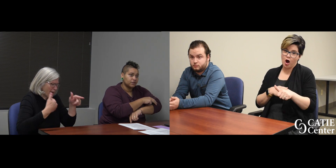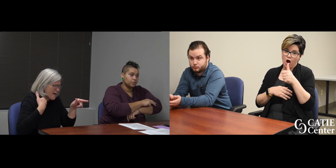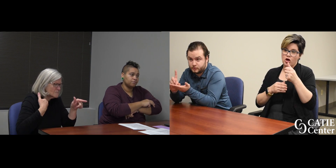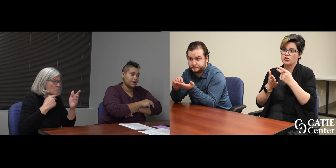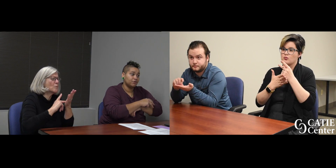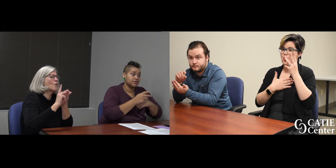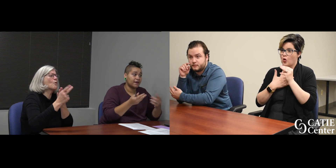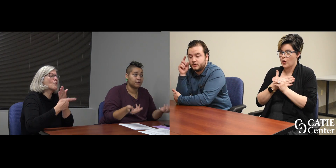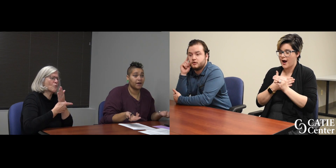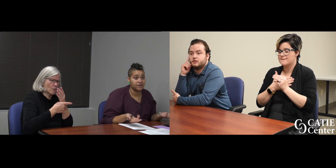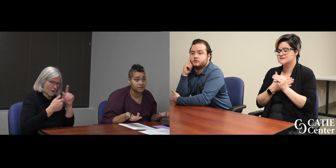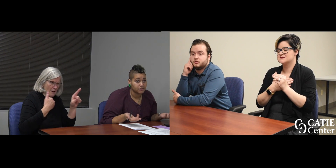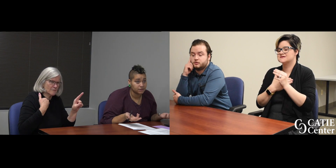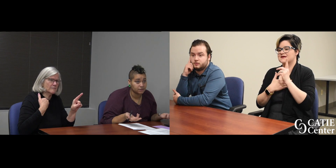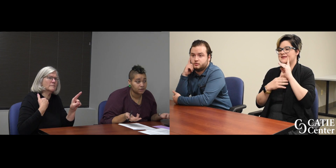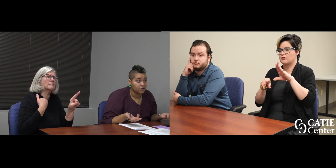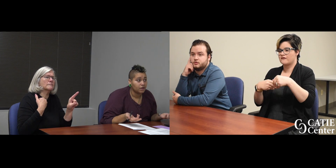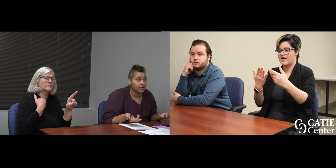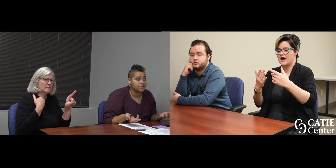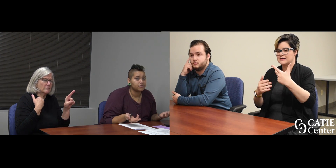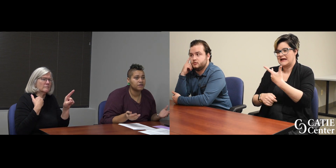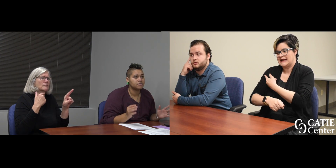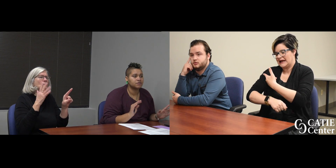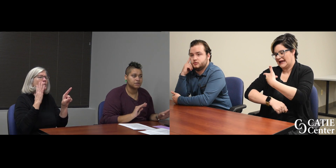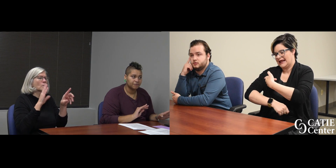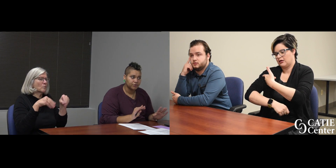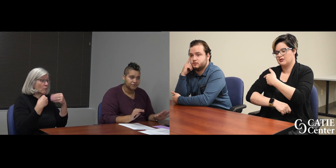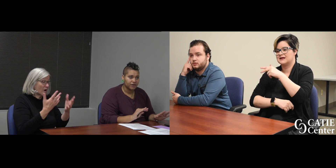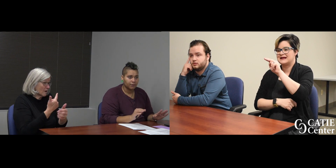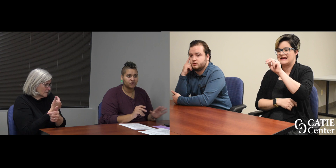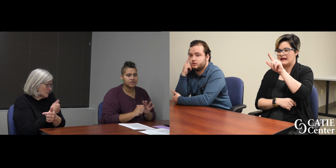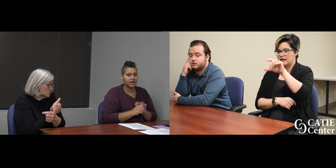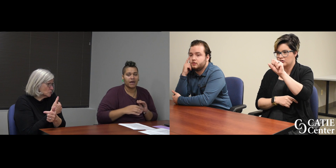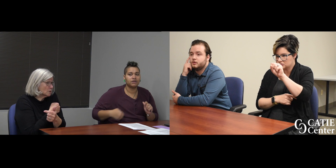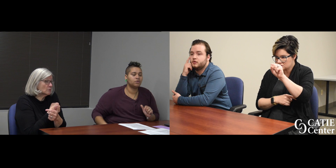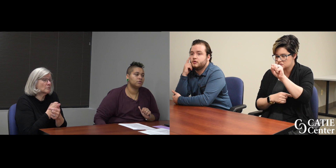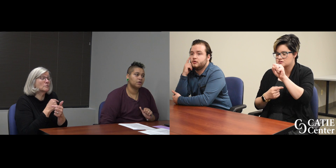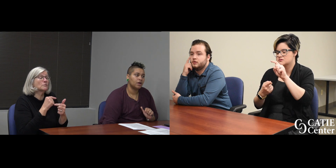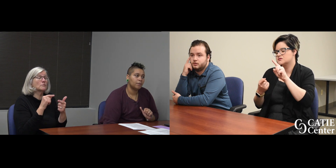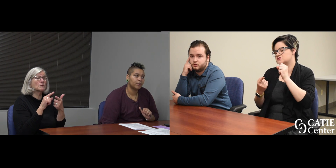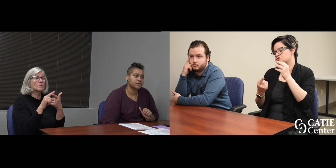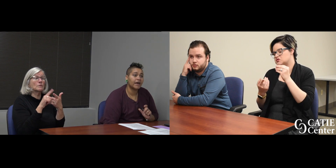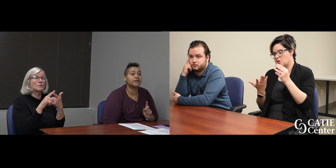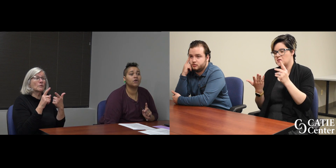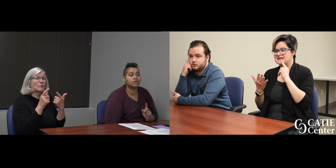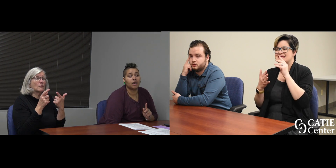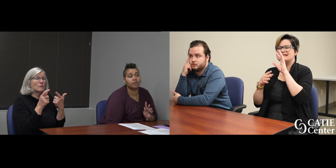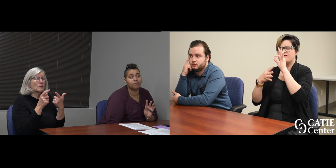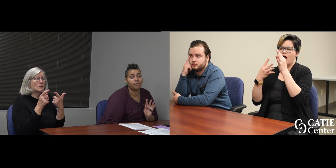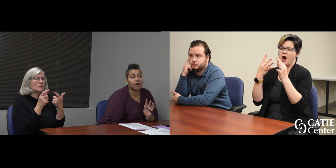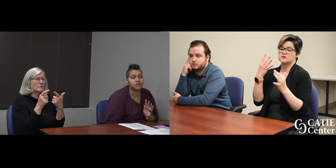you would maybe just have to but the insulin, so there's a few different options. I could go and talk with my boss,